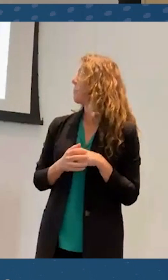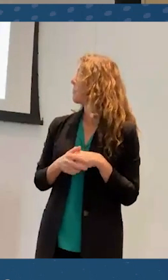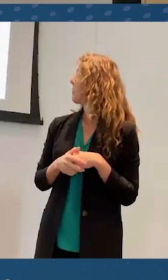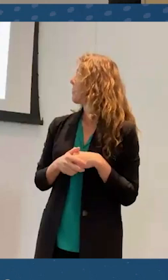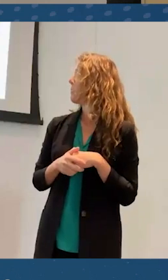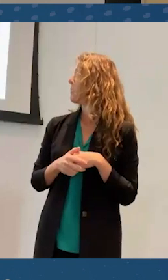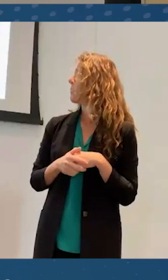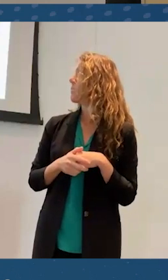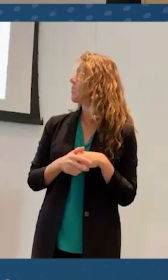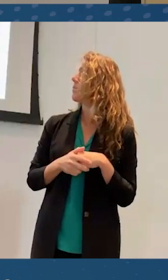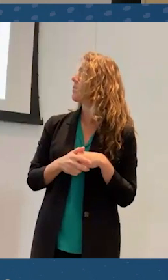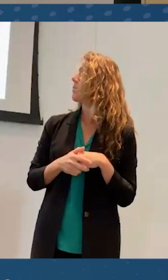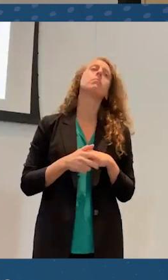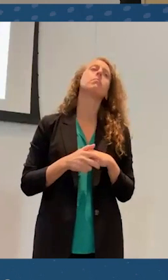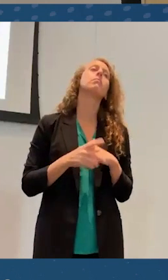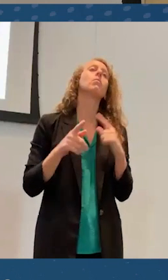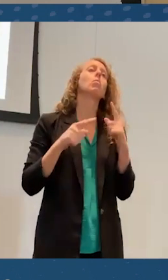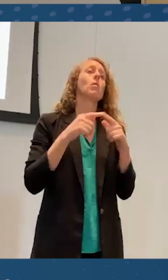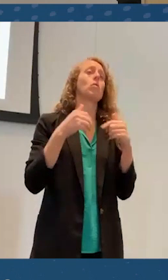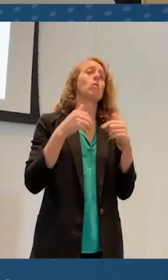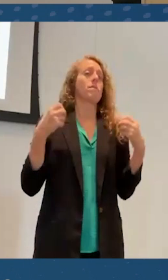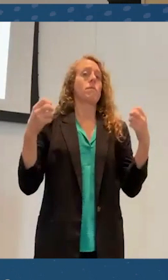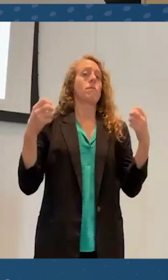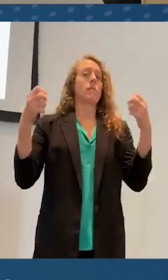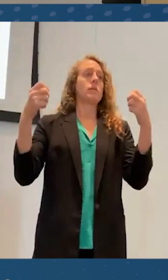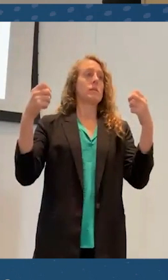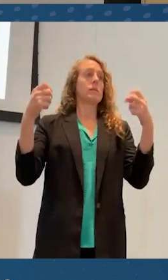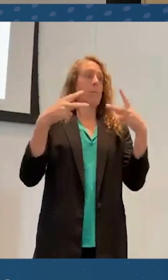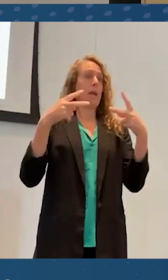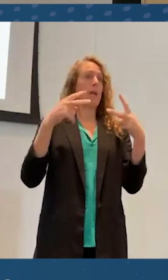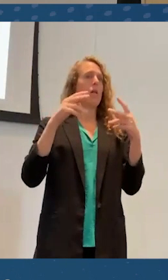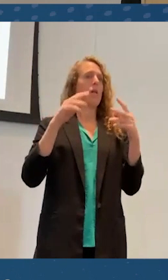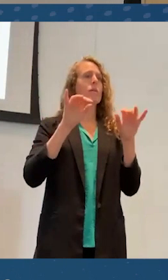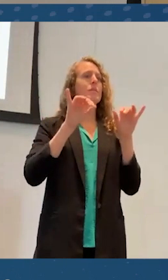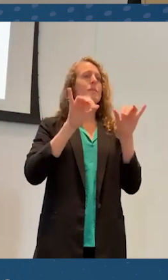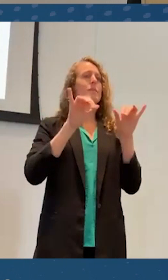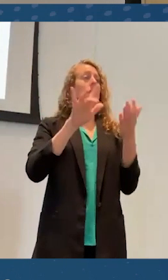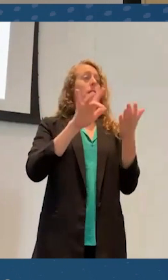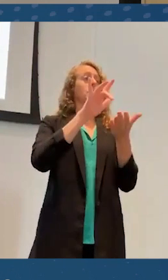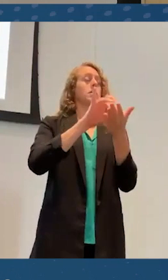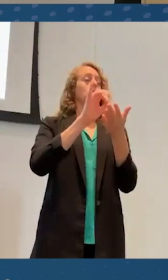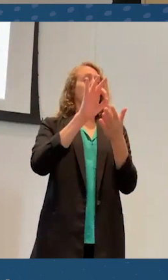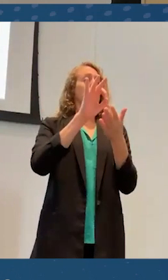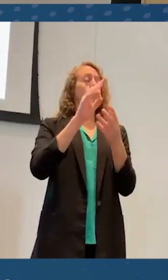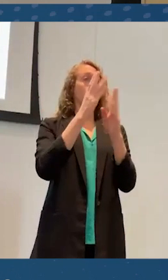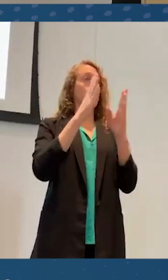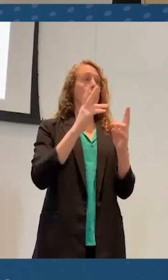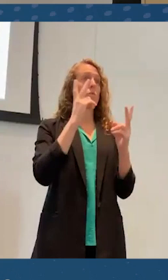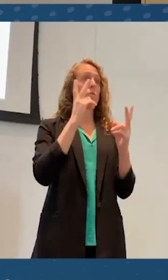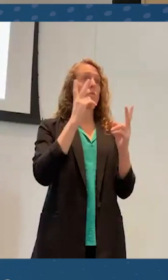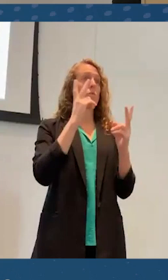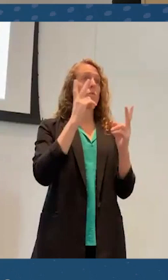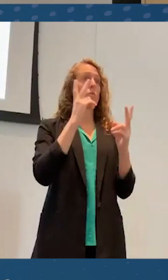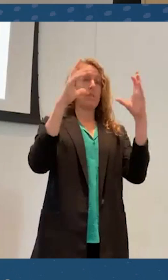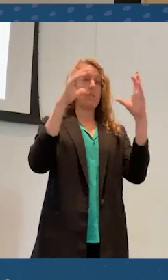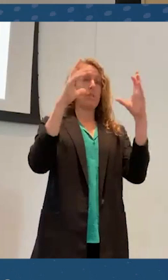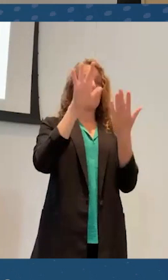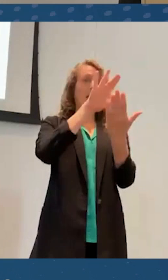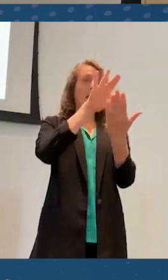Having the subtitles remain in the center of the user's vision is important, since the subtitles loosely follow the user's head.